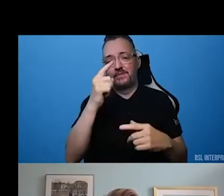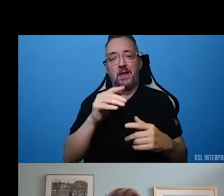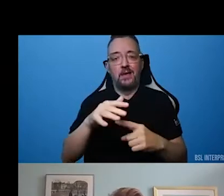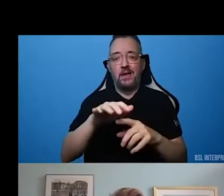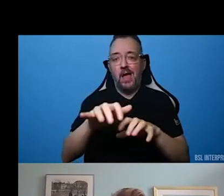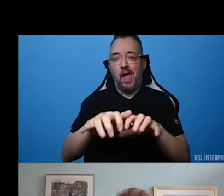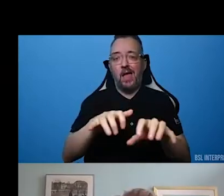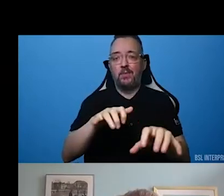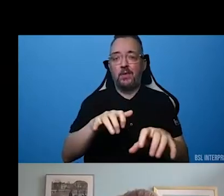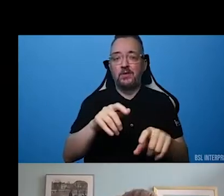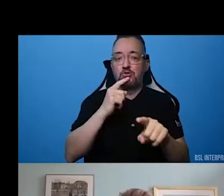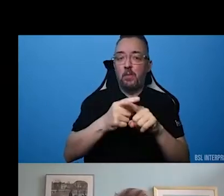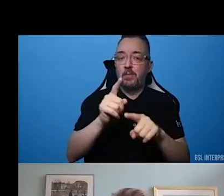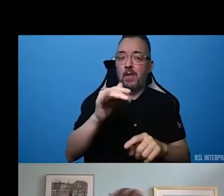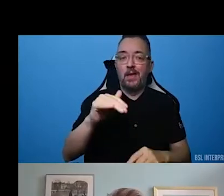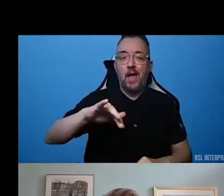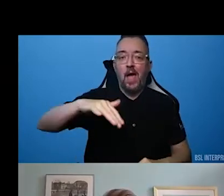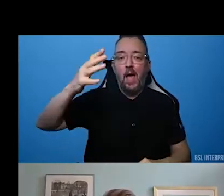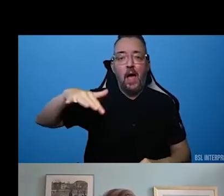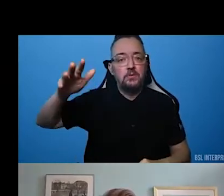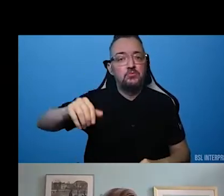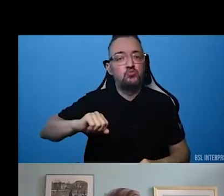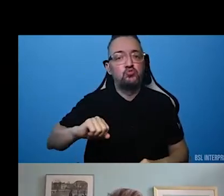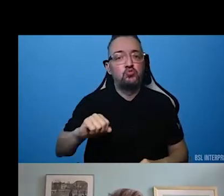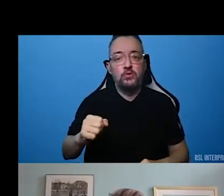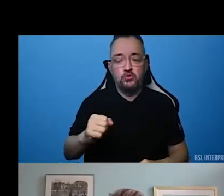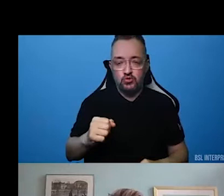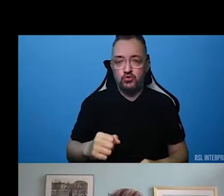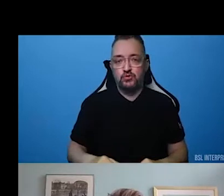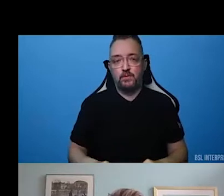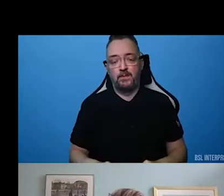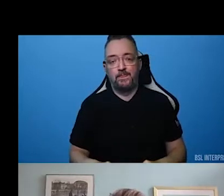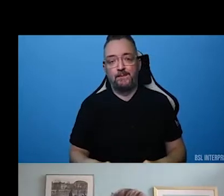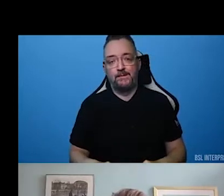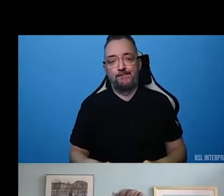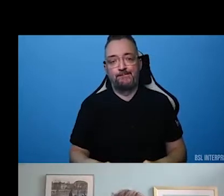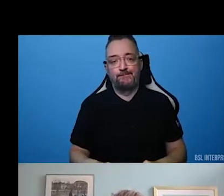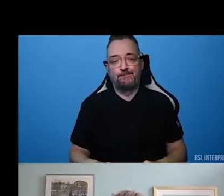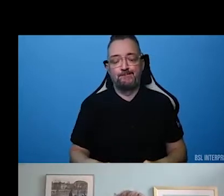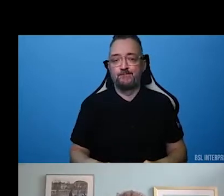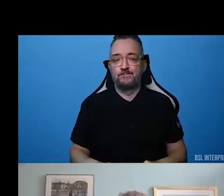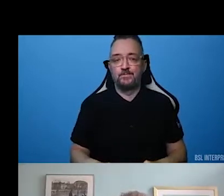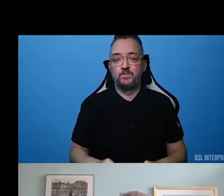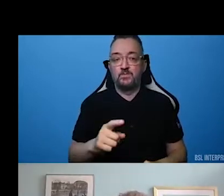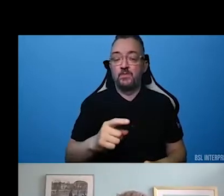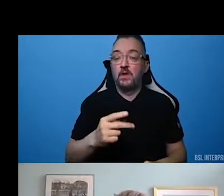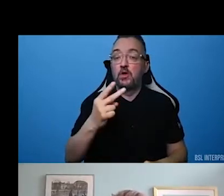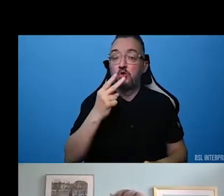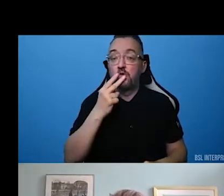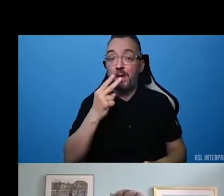a highland Scottish iconography at the same time. Now tobacco is particularly important